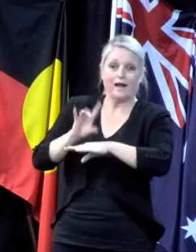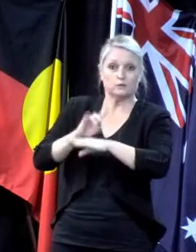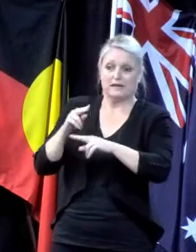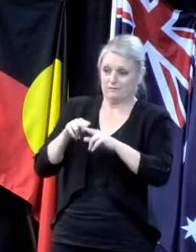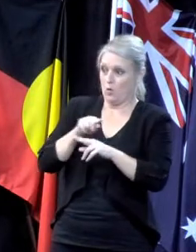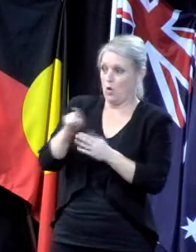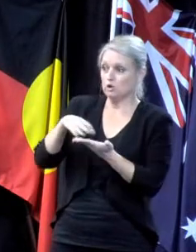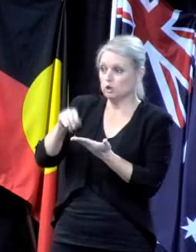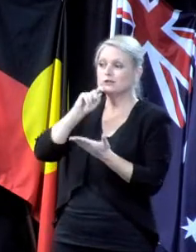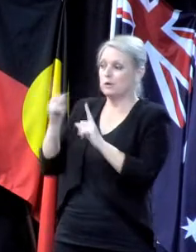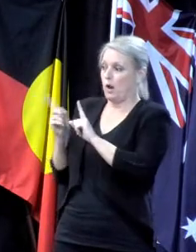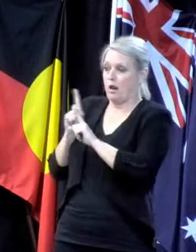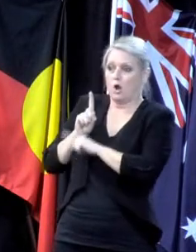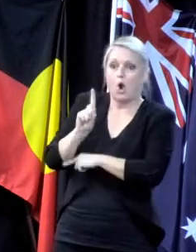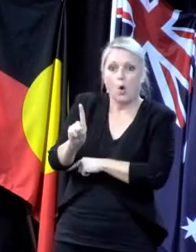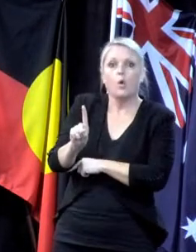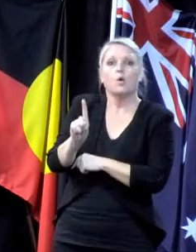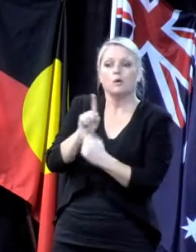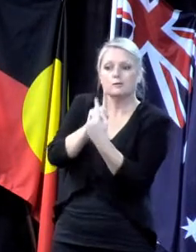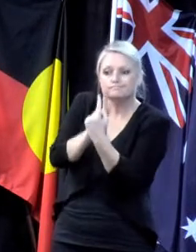She will go with the CEC to home visits.